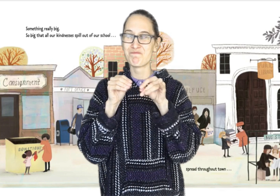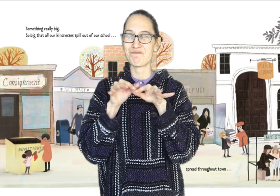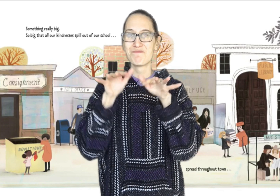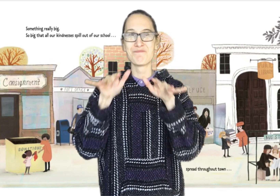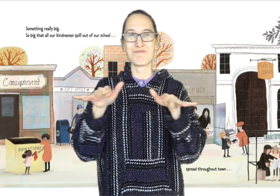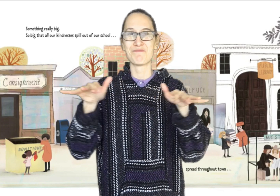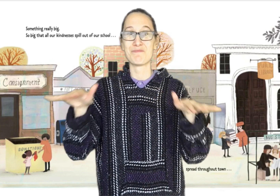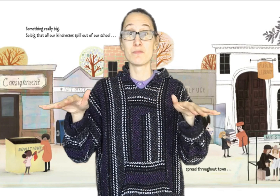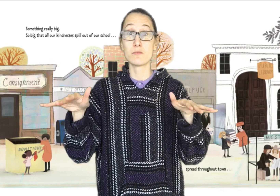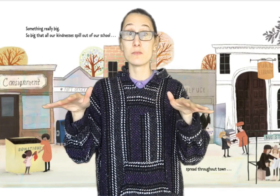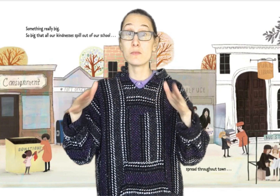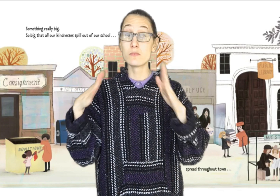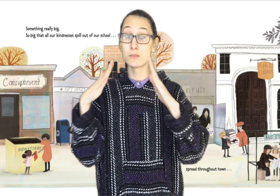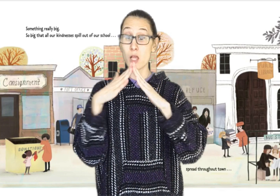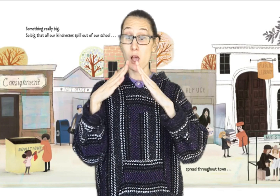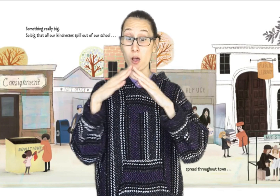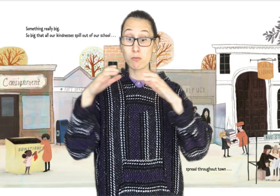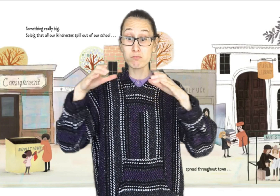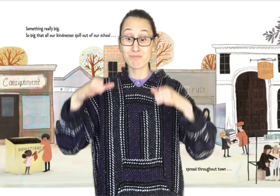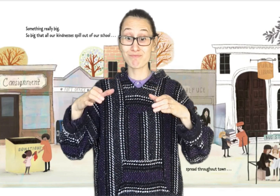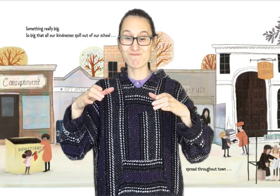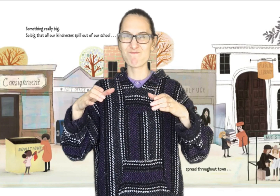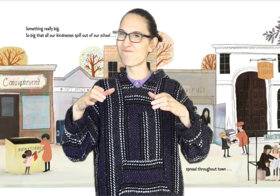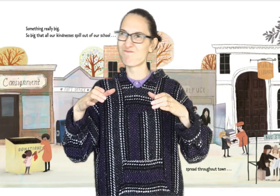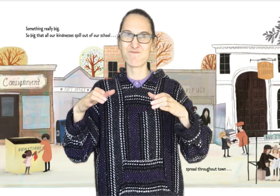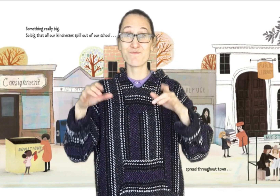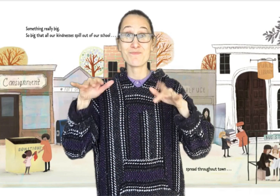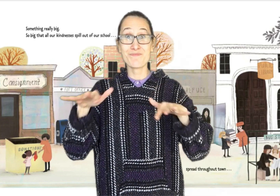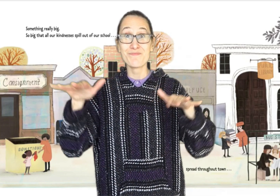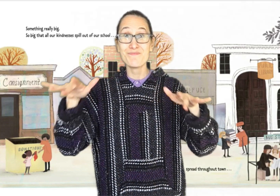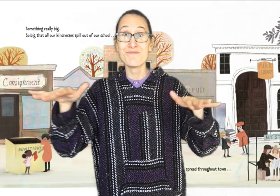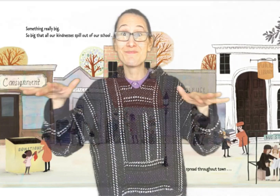spread throughout town...